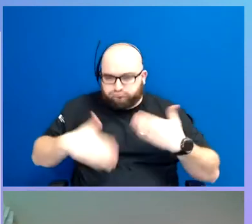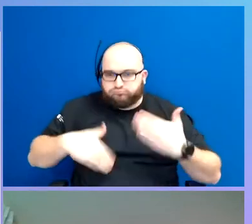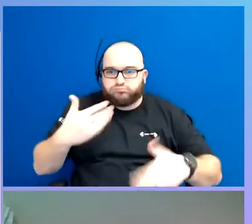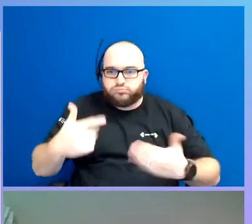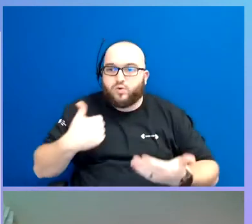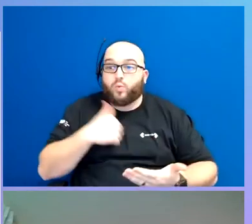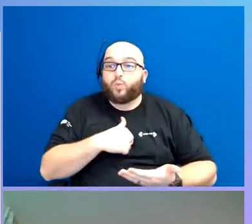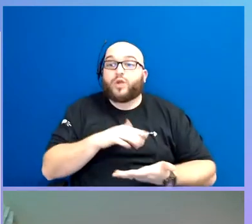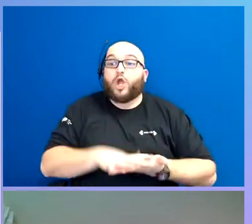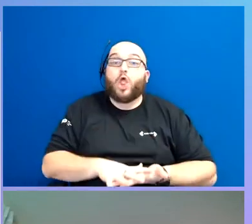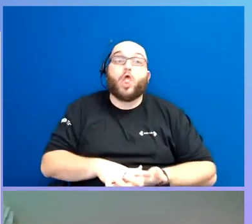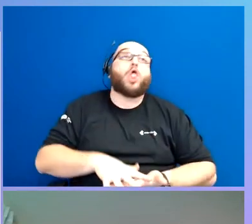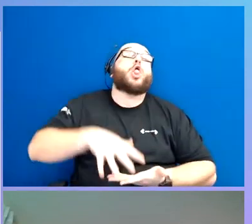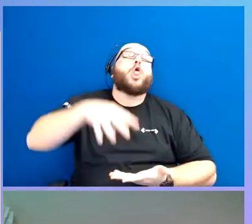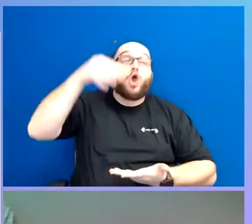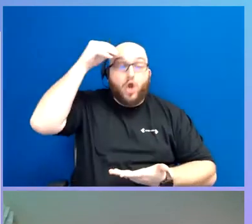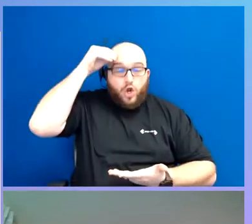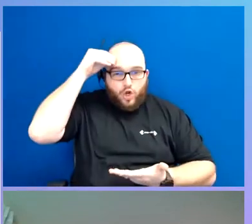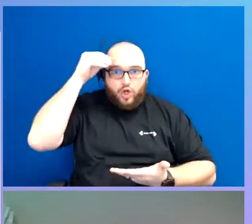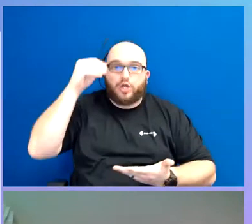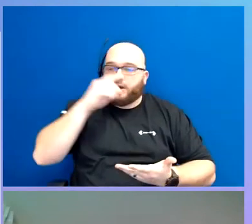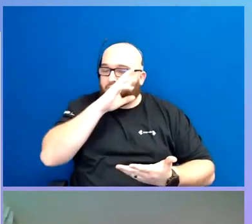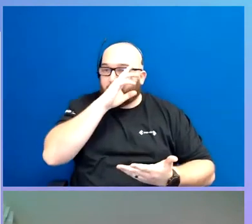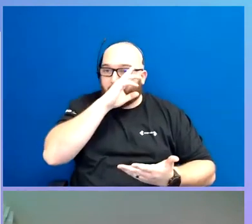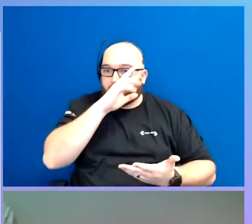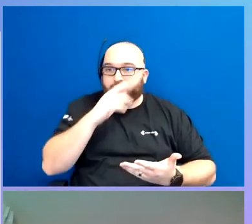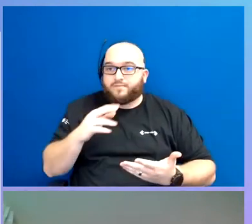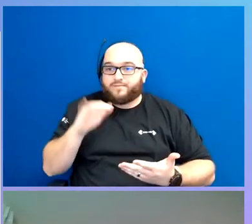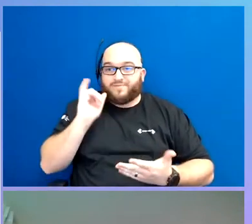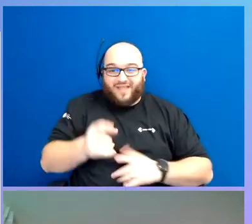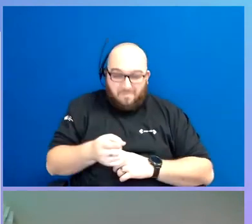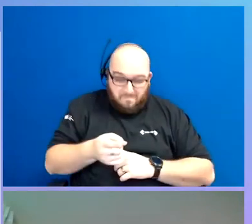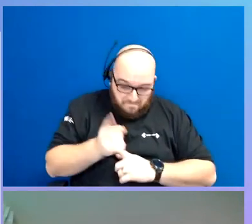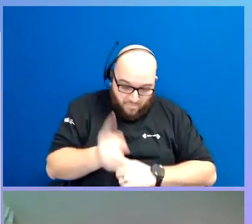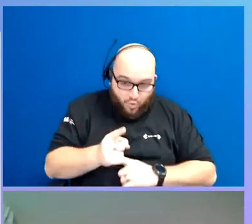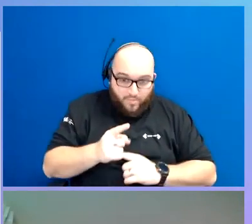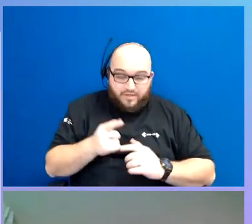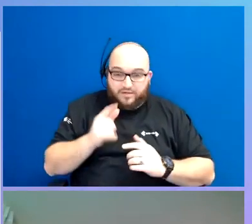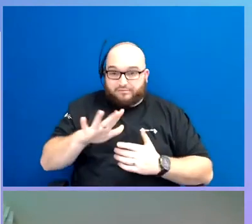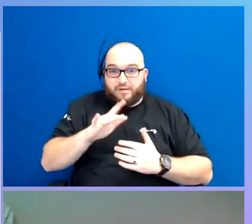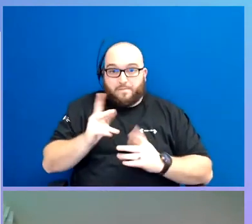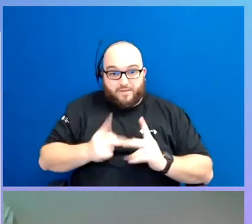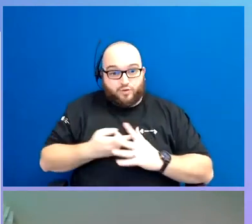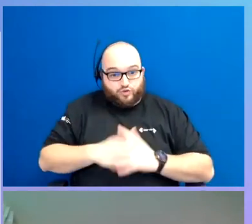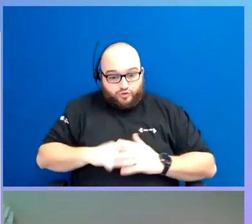was a lot more, uh, um, traction